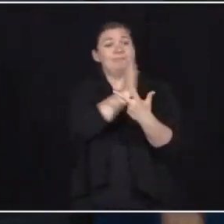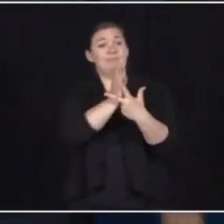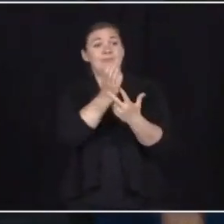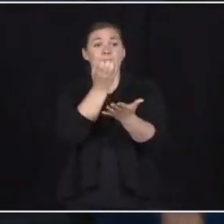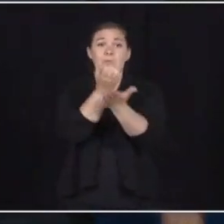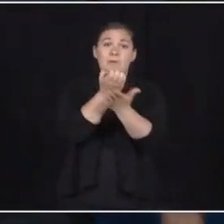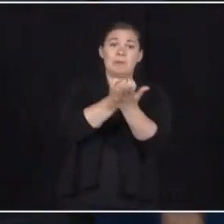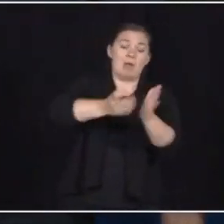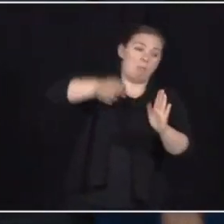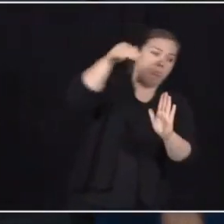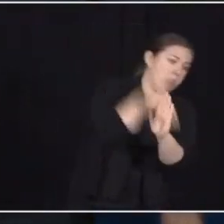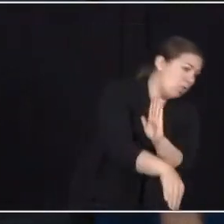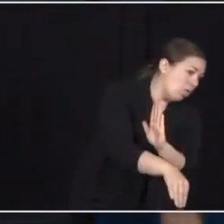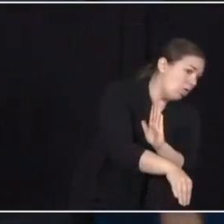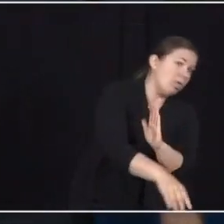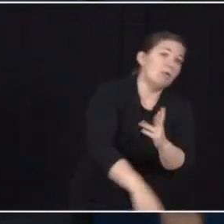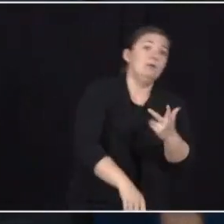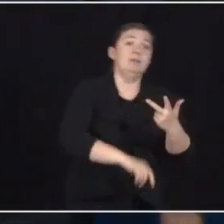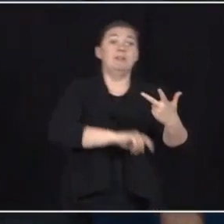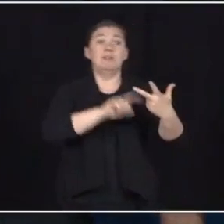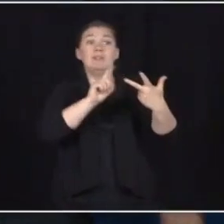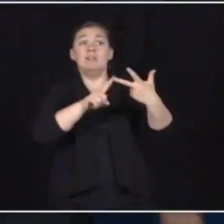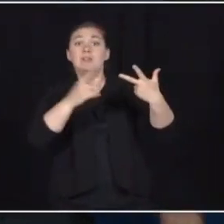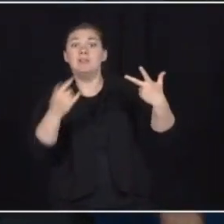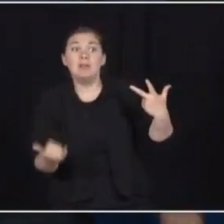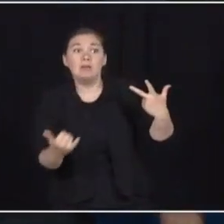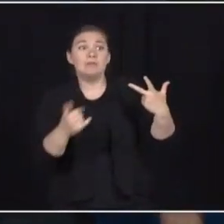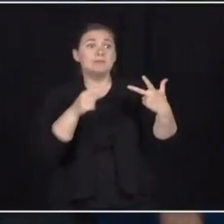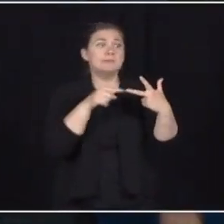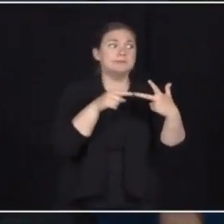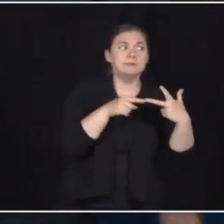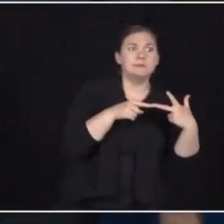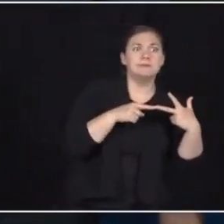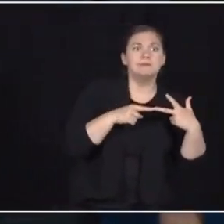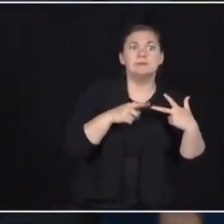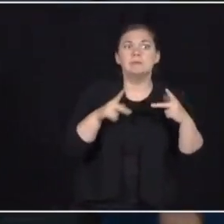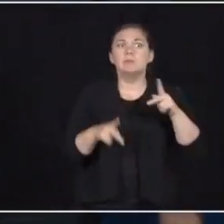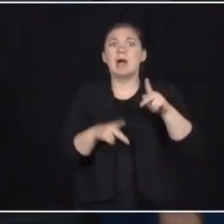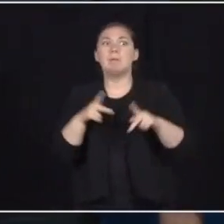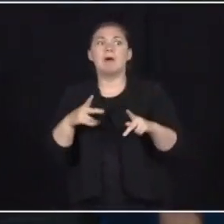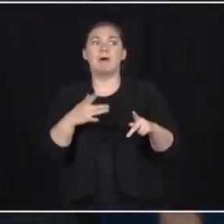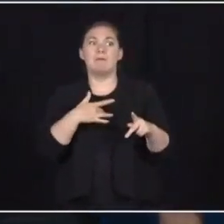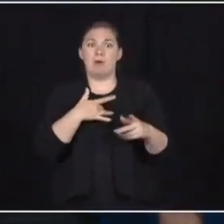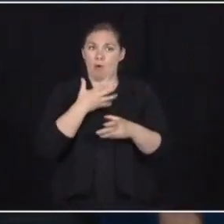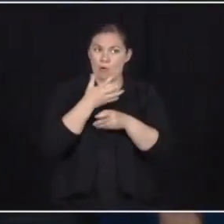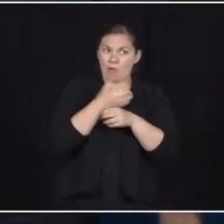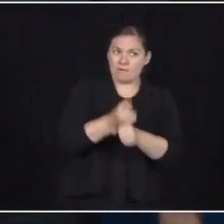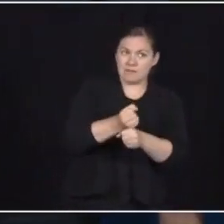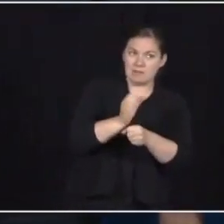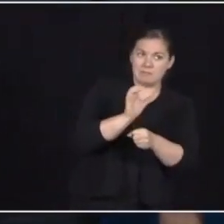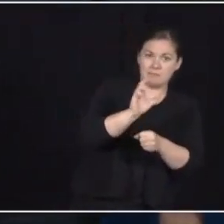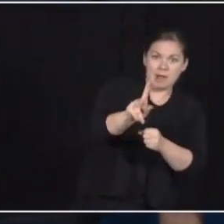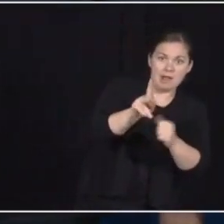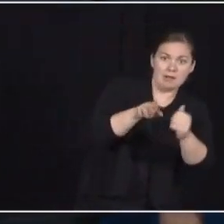Thank you, Brian for that question. It's very important because I think what we are dealing with now as we recover in the